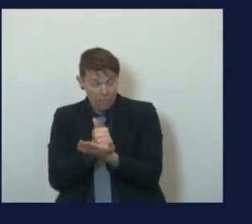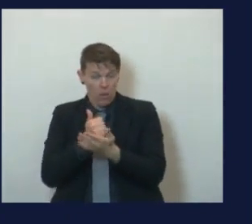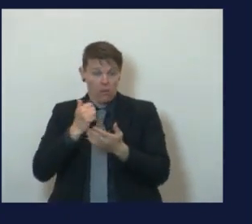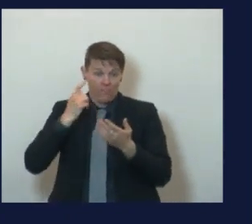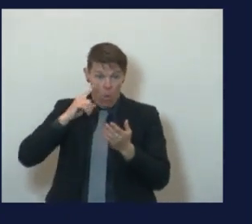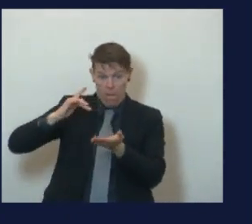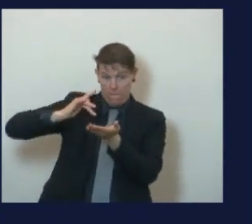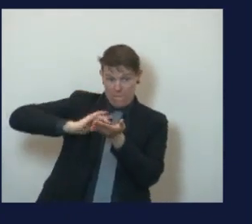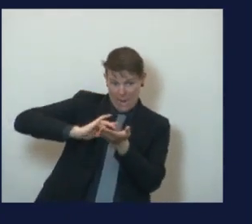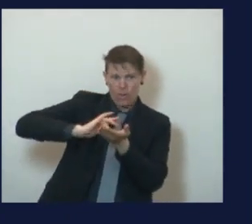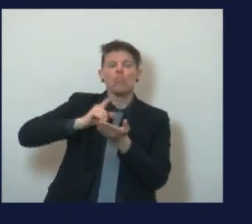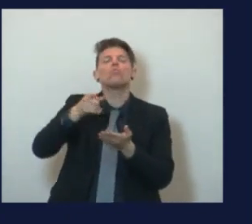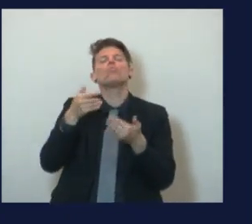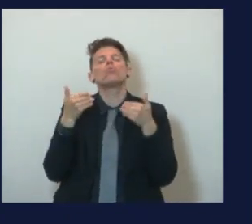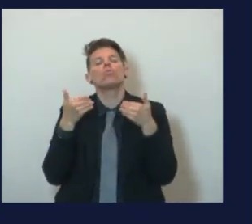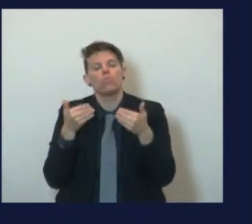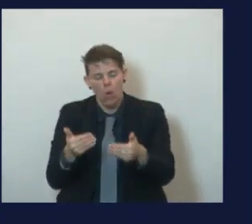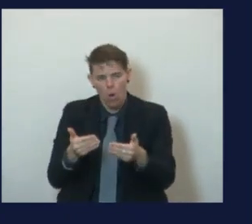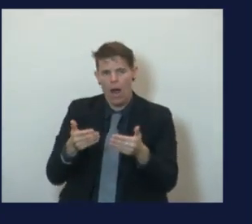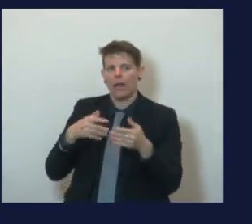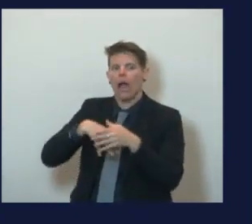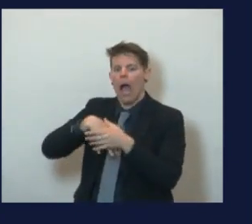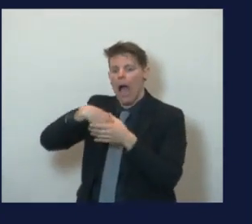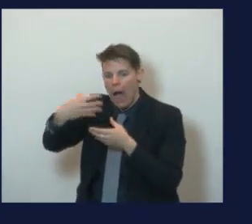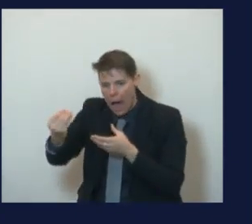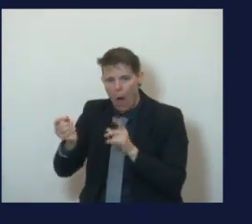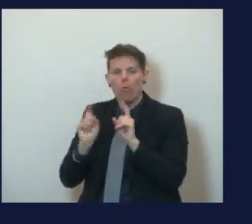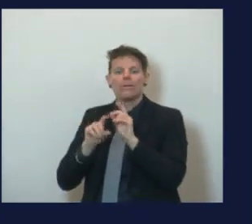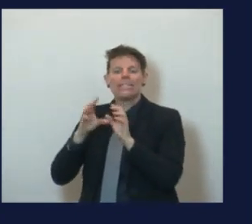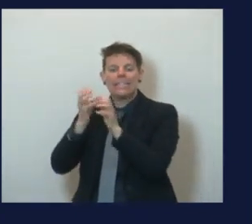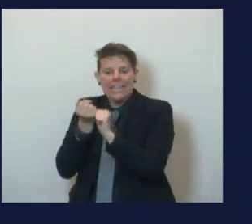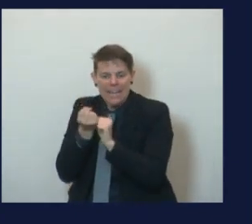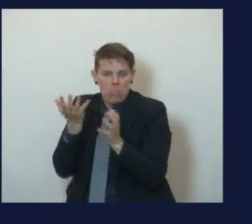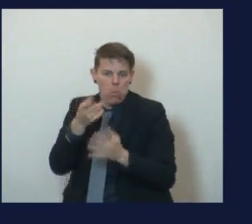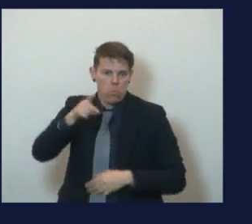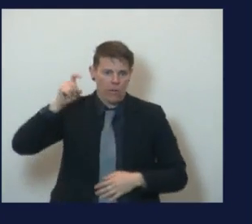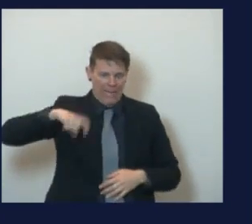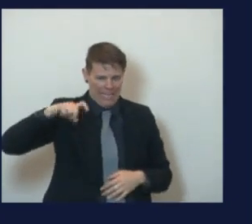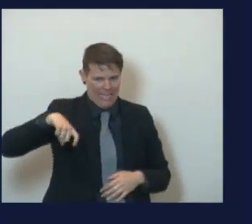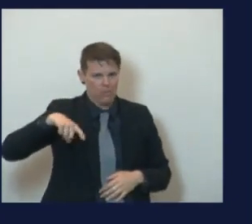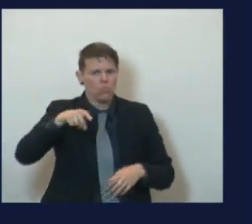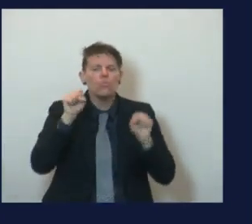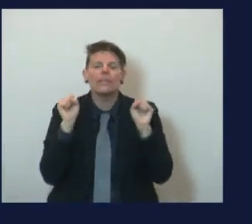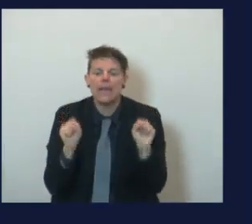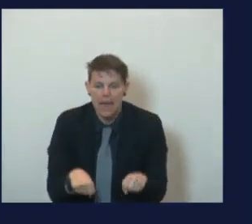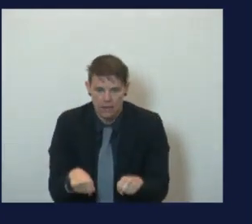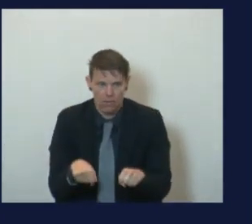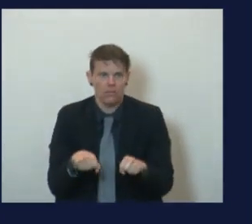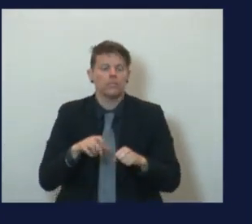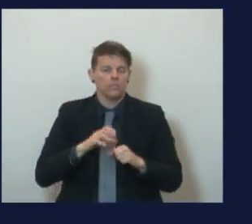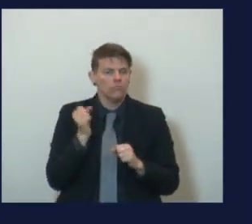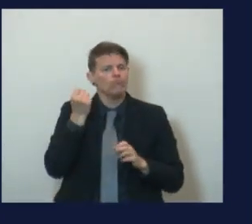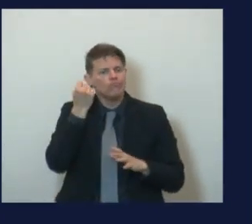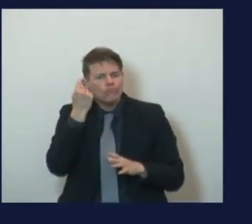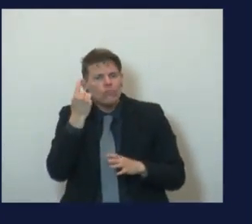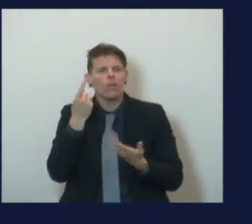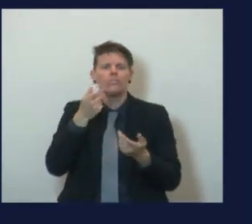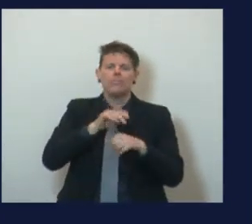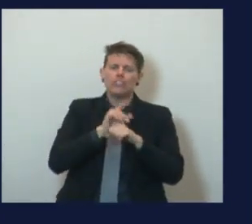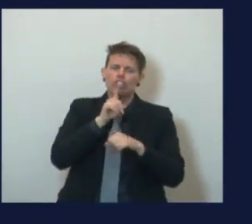WE CANNOT HAVE YOU NOT GARNERING AND PROVIDING ACCESS TO IMPORTANT MEDICAL EMERGENCIES. DON’T FEEL LIKE YOU CAN’T DO THAT.